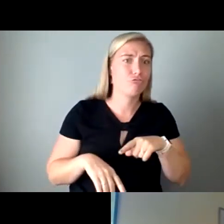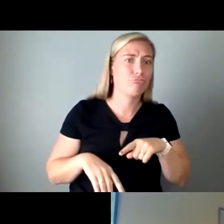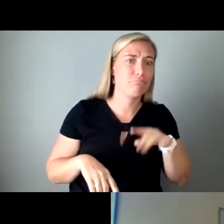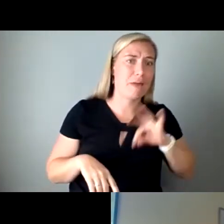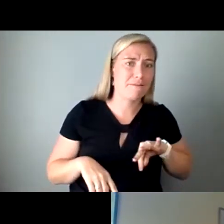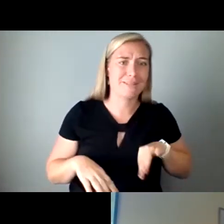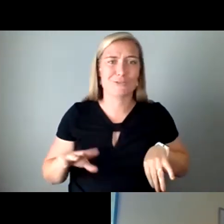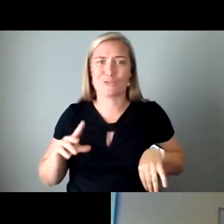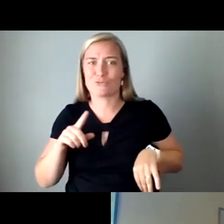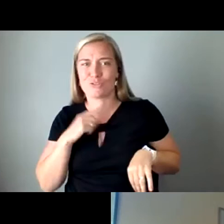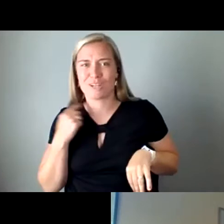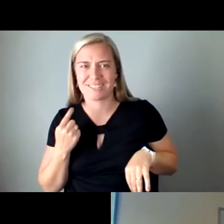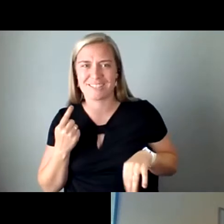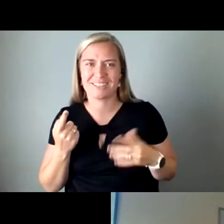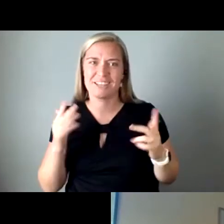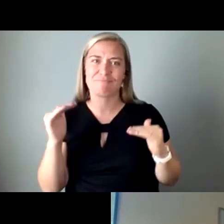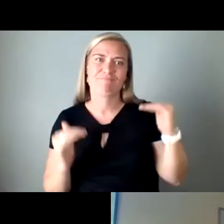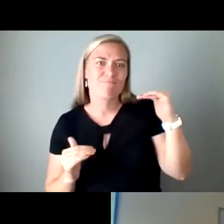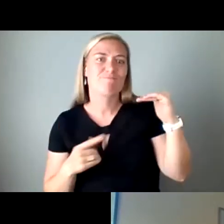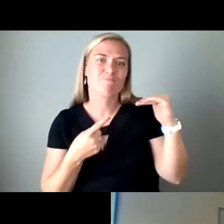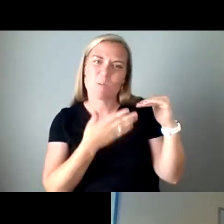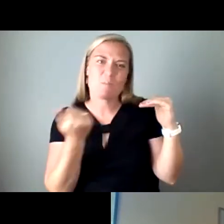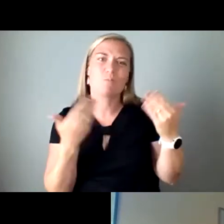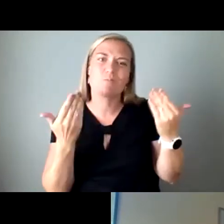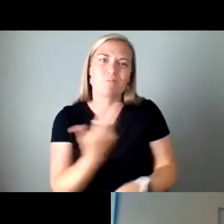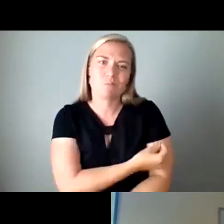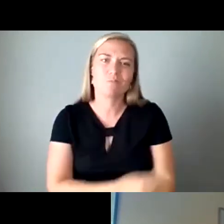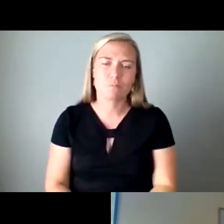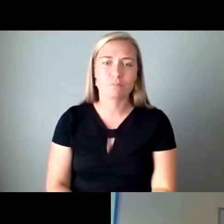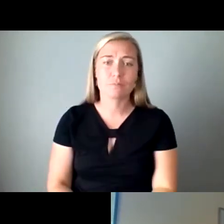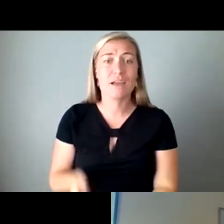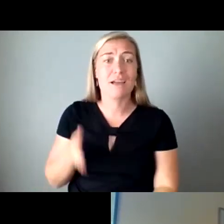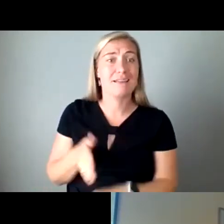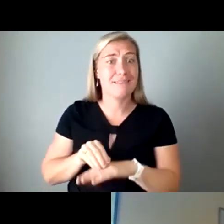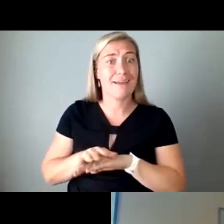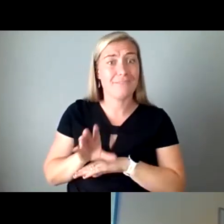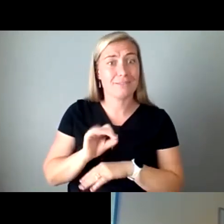effects related to vaccines, I would say 99% or more, tend to happen within the first couple